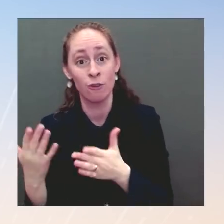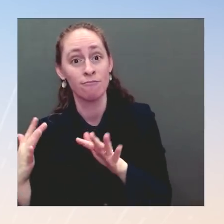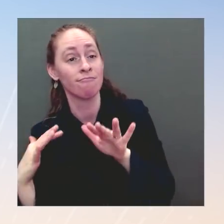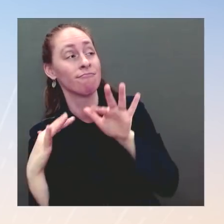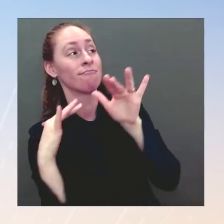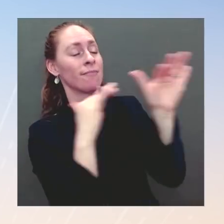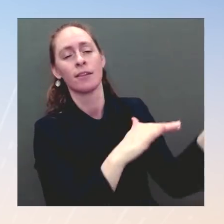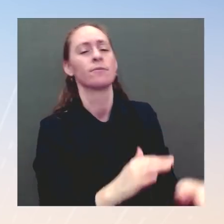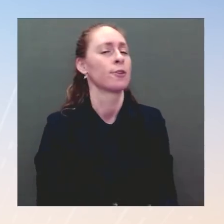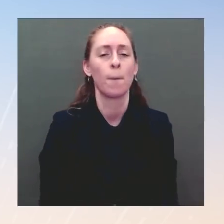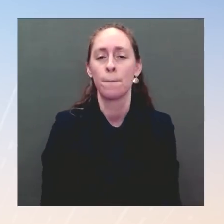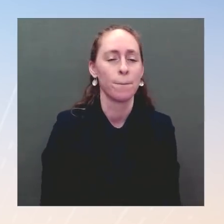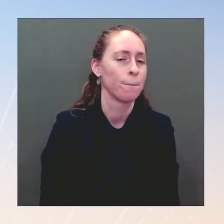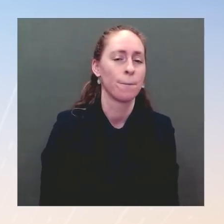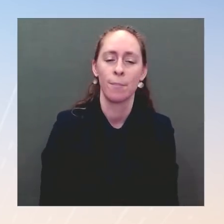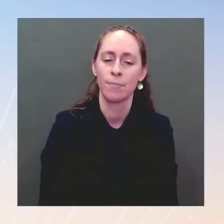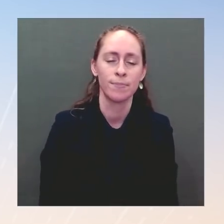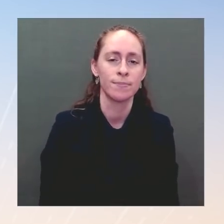This is a little bit related to Eli's question.